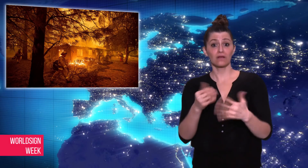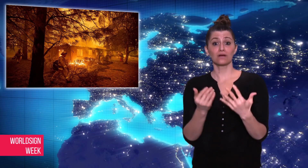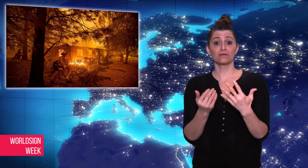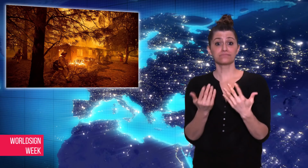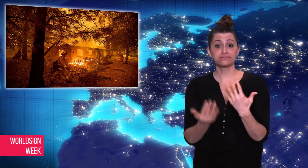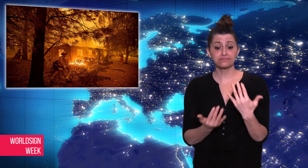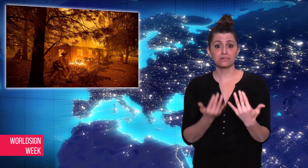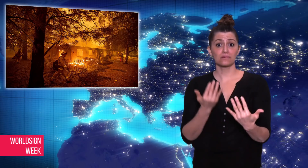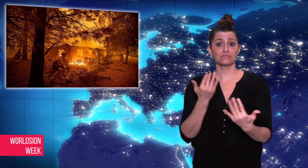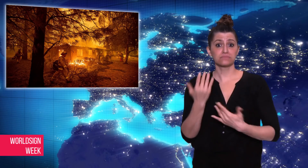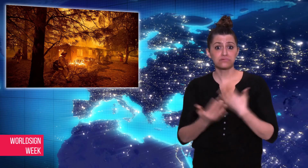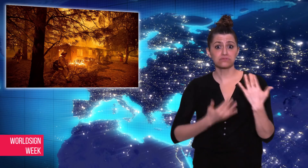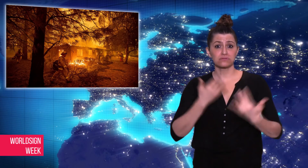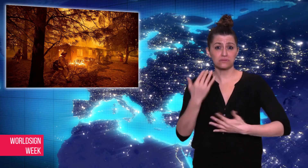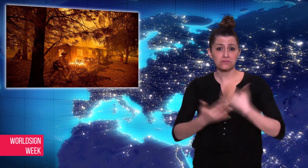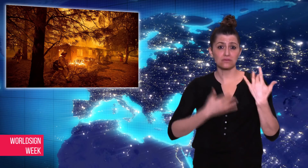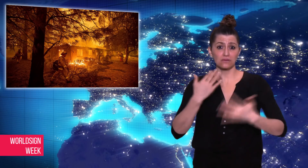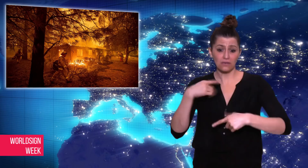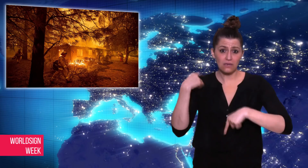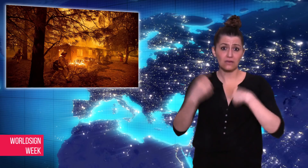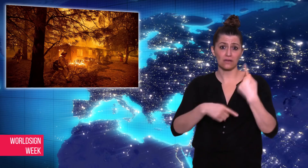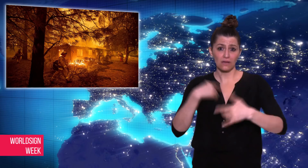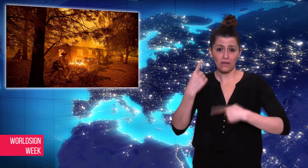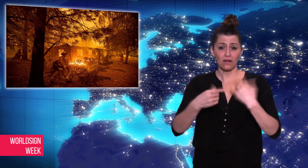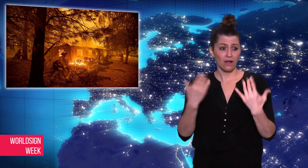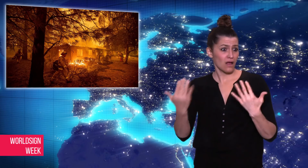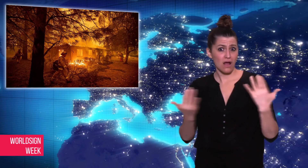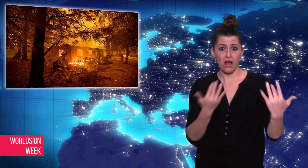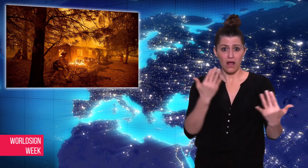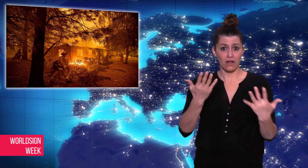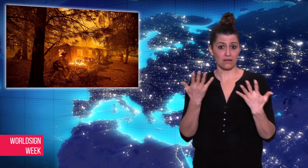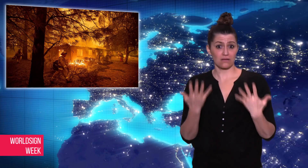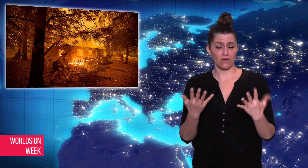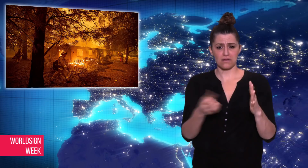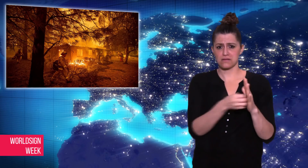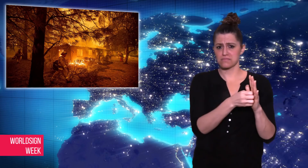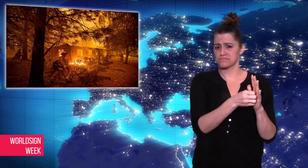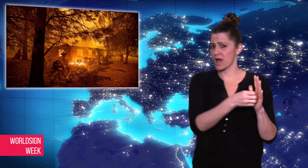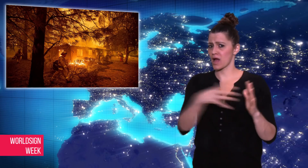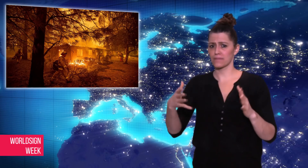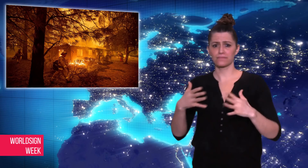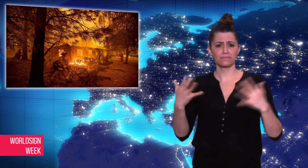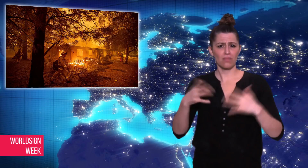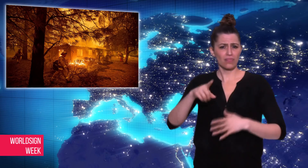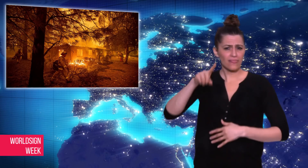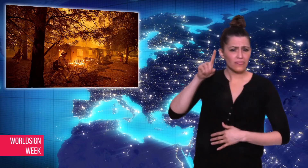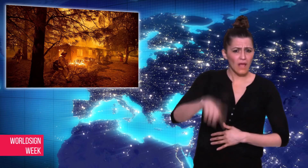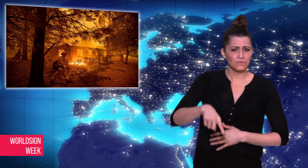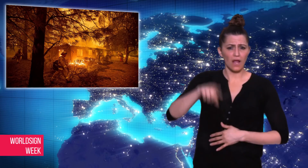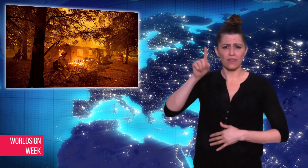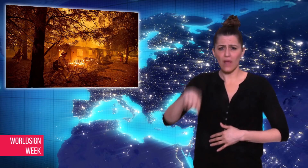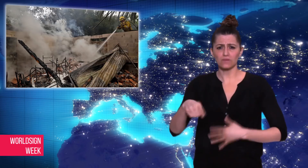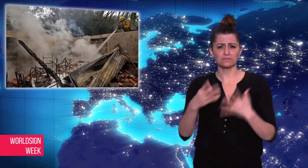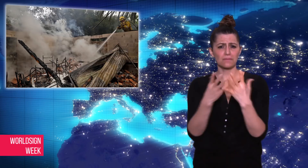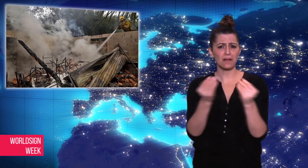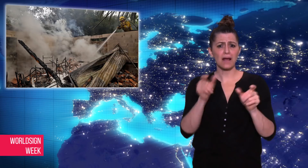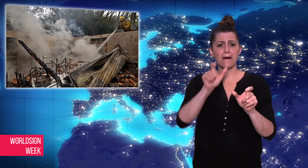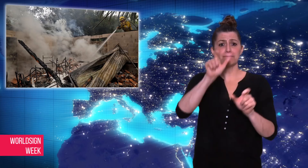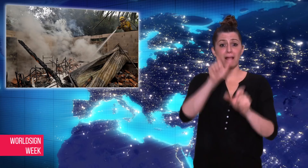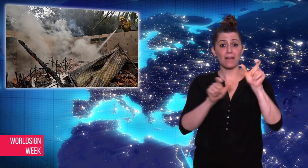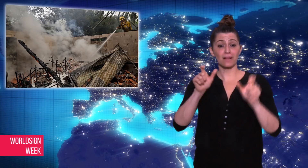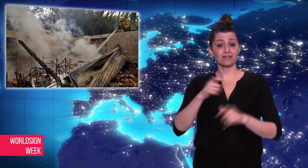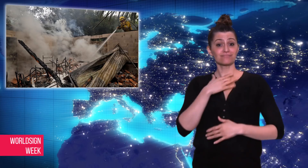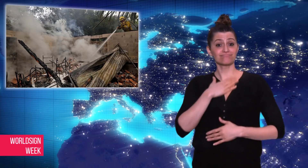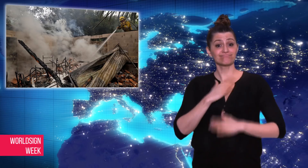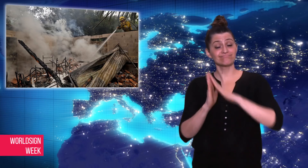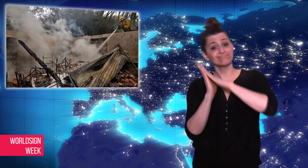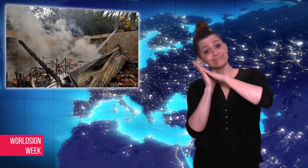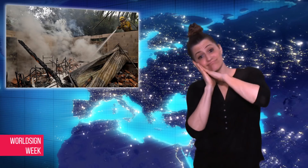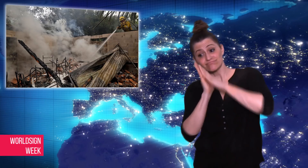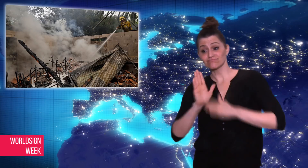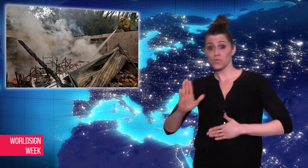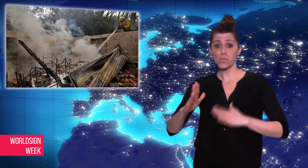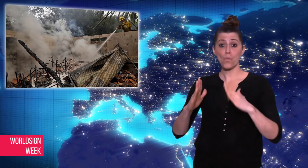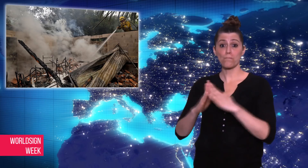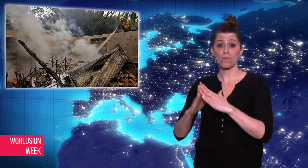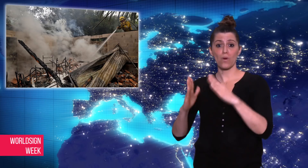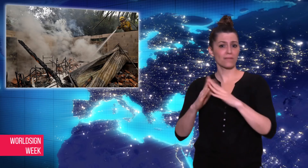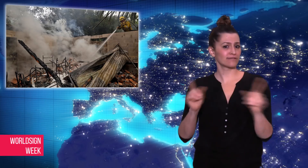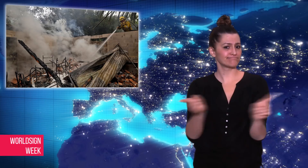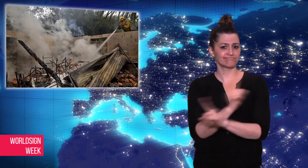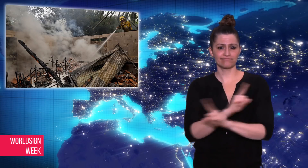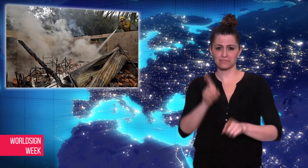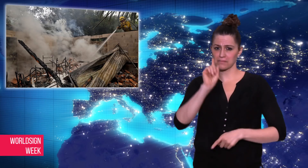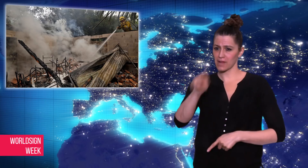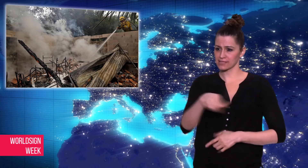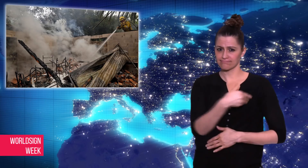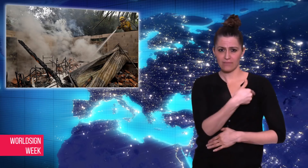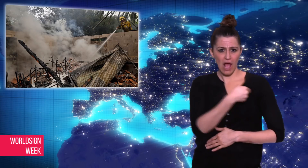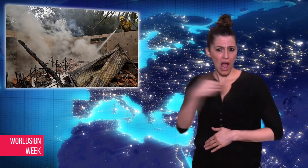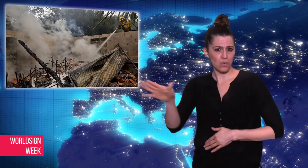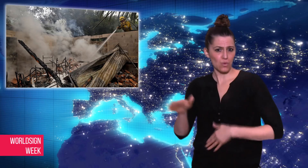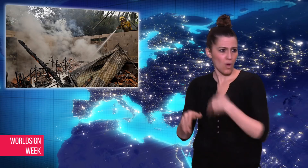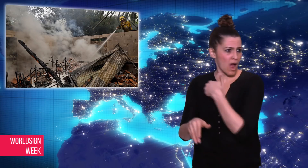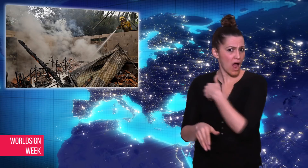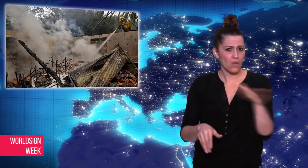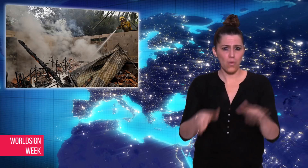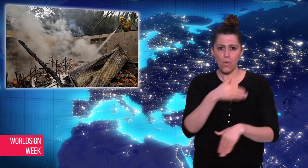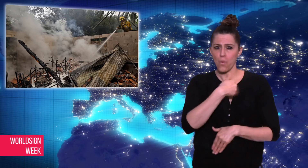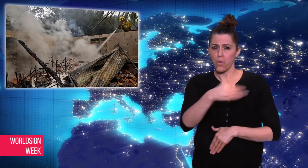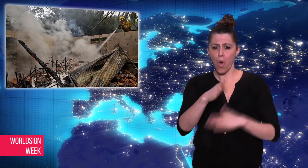These fires have caused thousands of people to